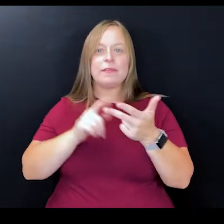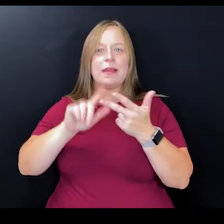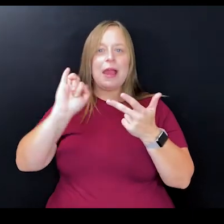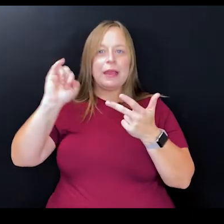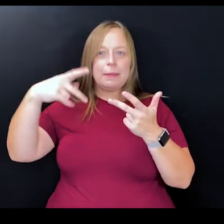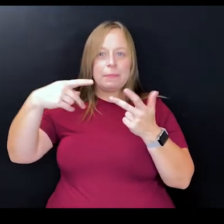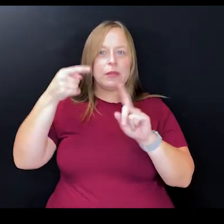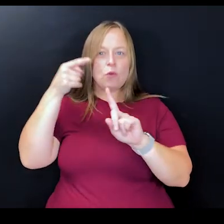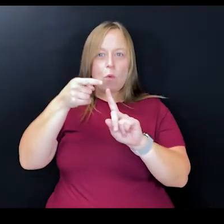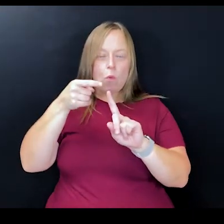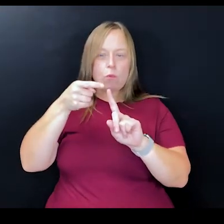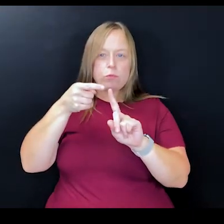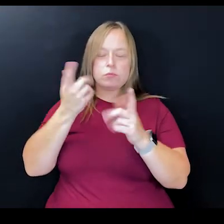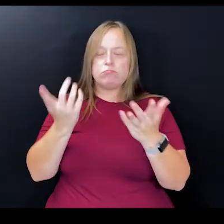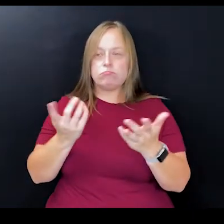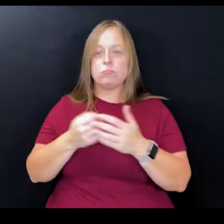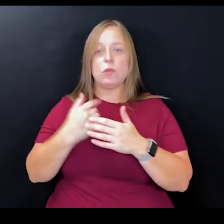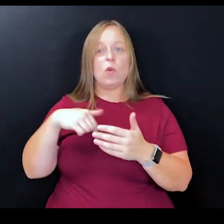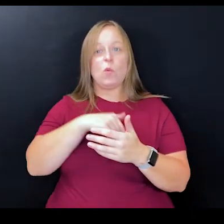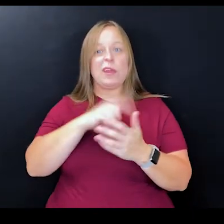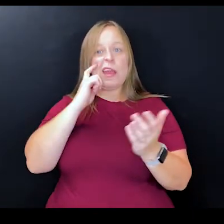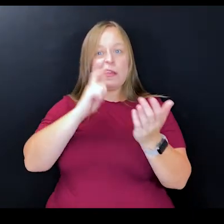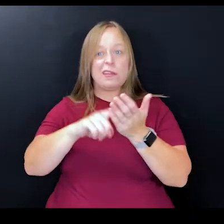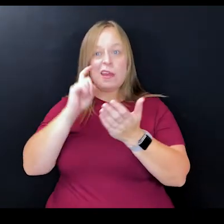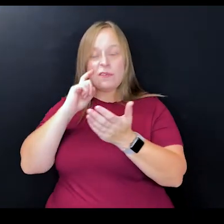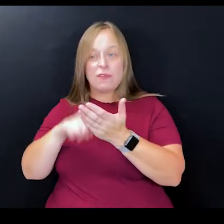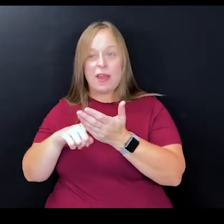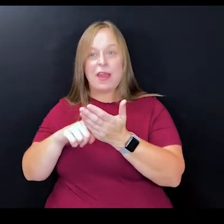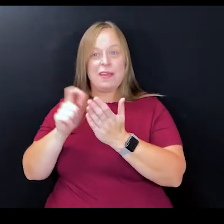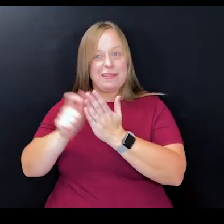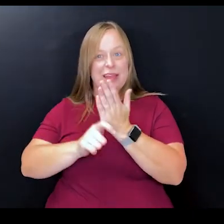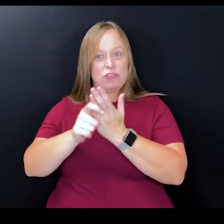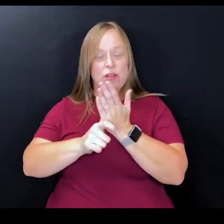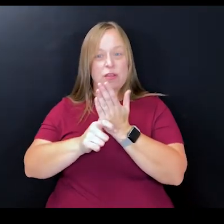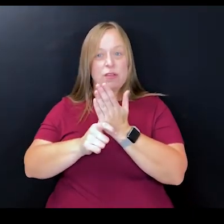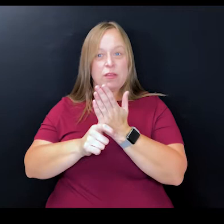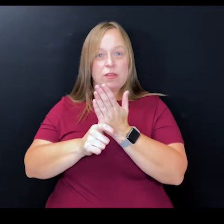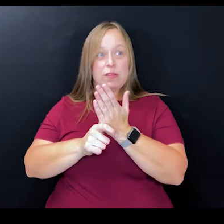IEP goals and objectives. We identify in the digest, a host of issue areas